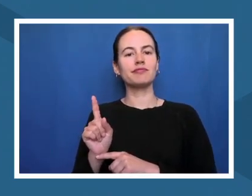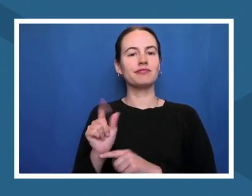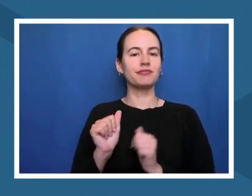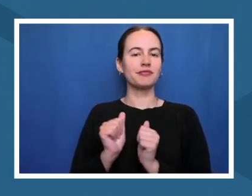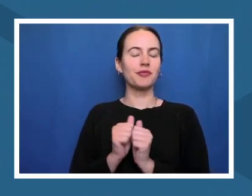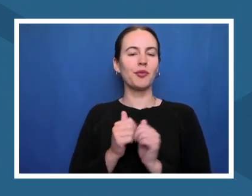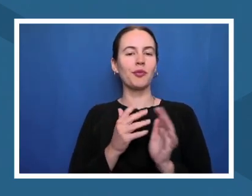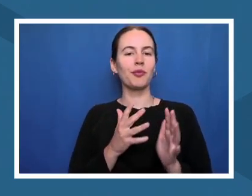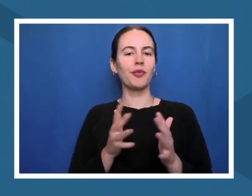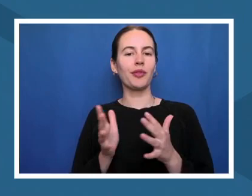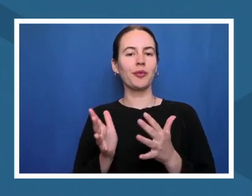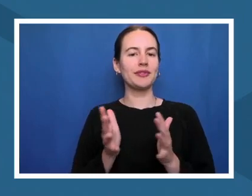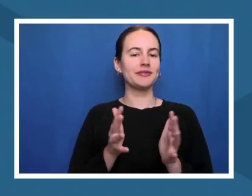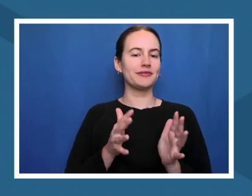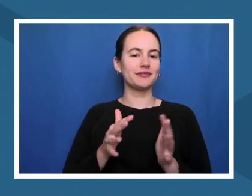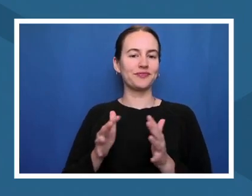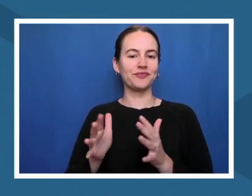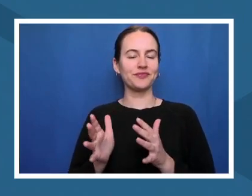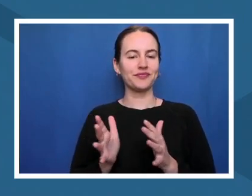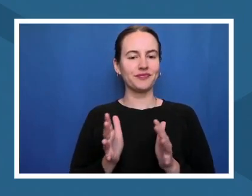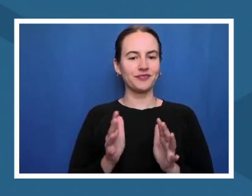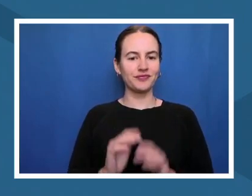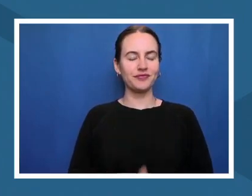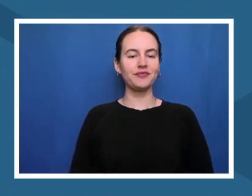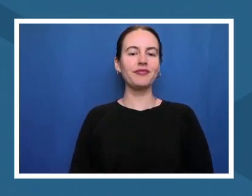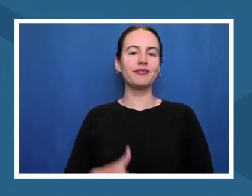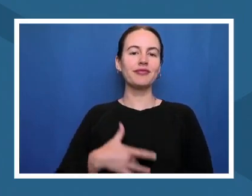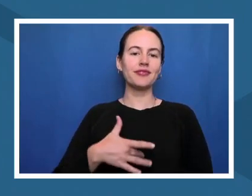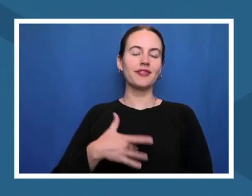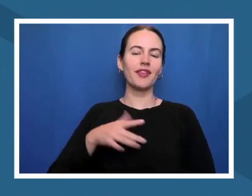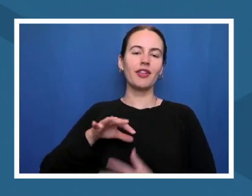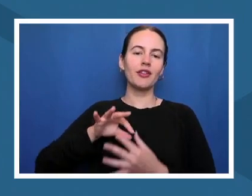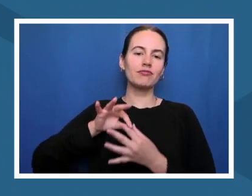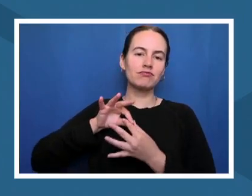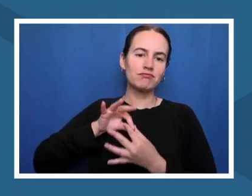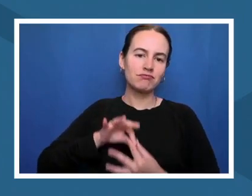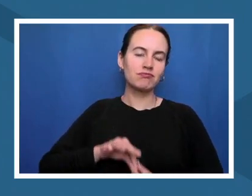you're feeling rooted and strong